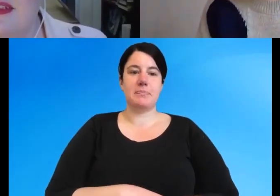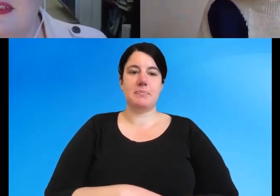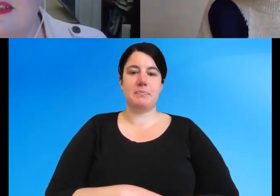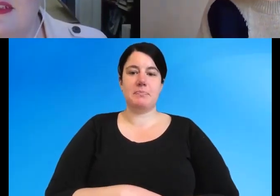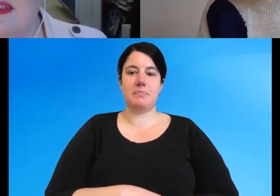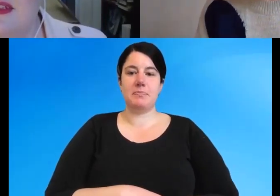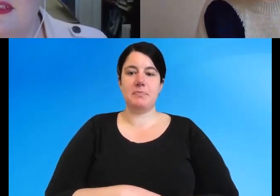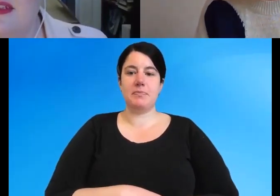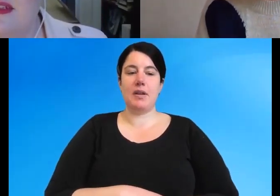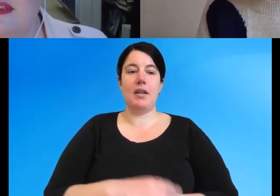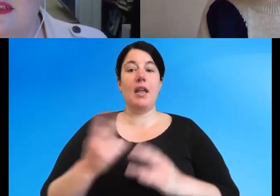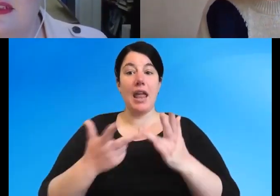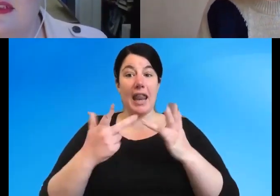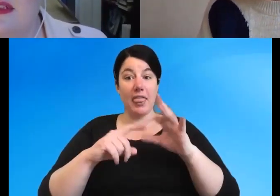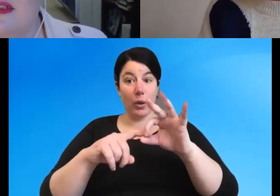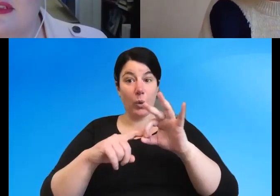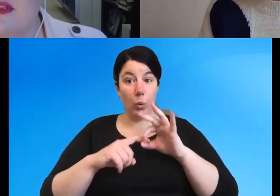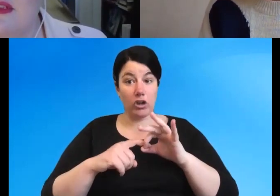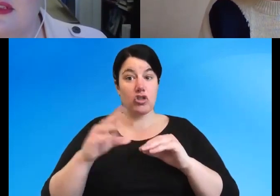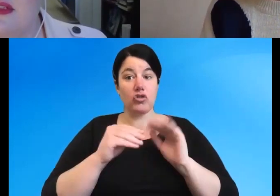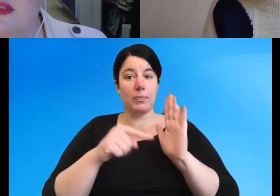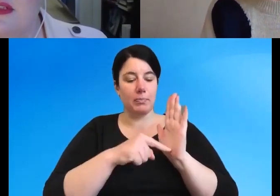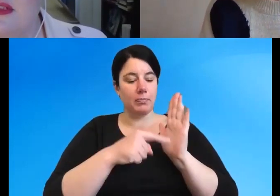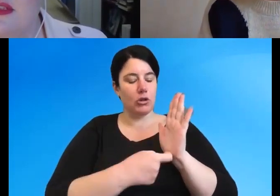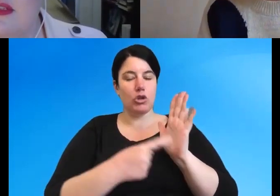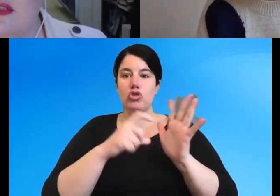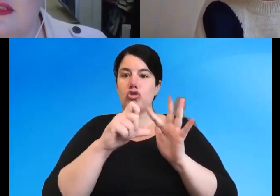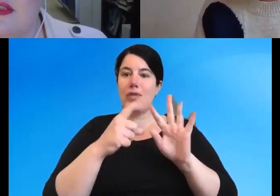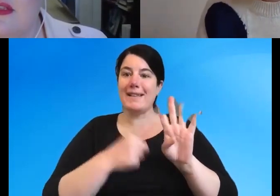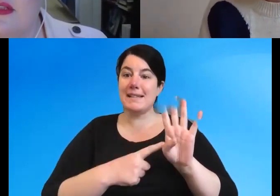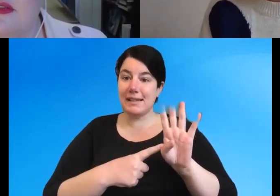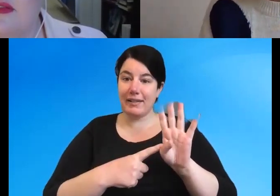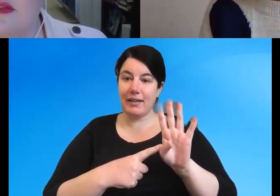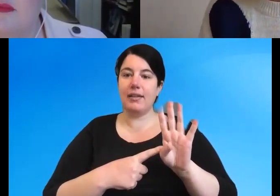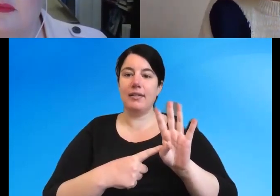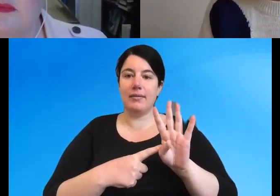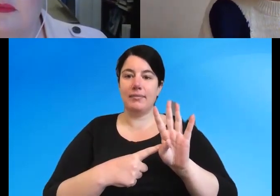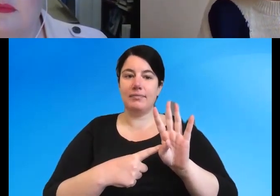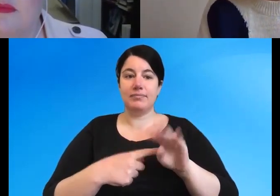Thank you. And we've got another question here from Tracy. I work for a local government